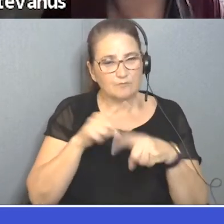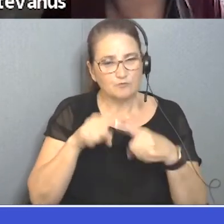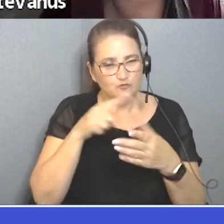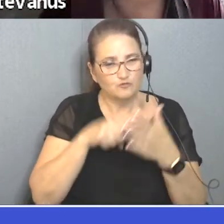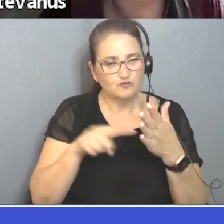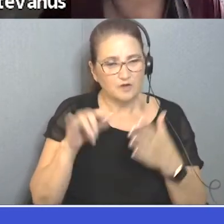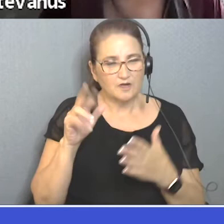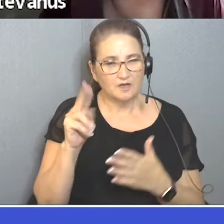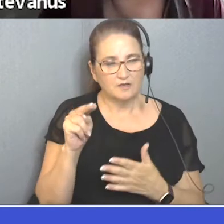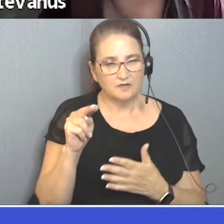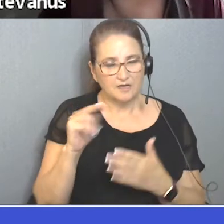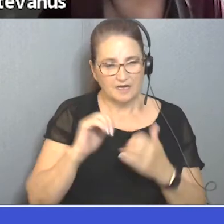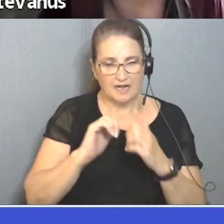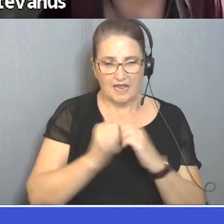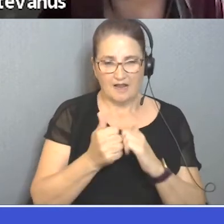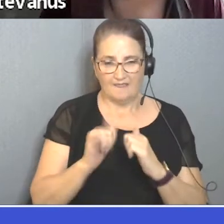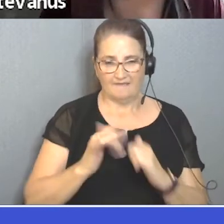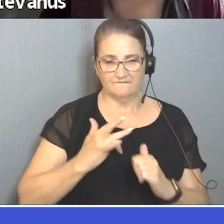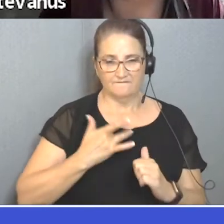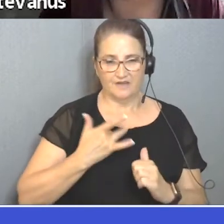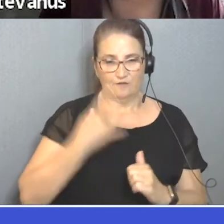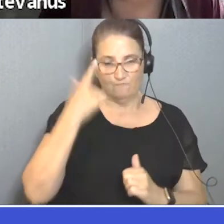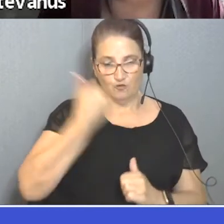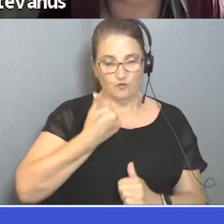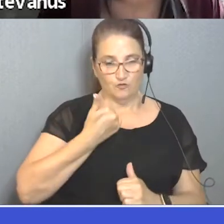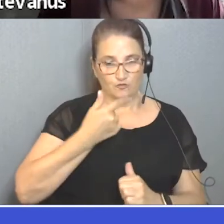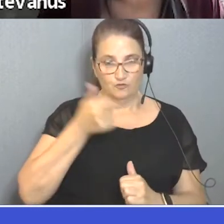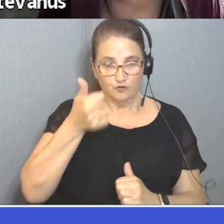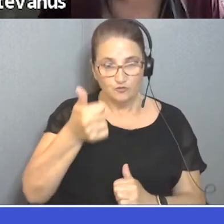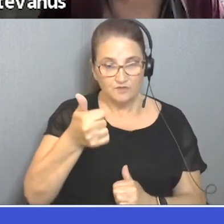Kass, but take a moment to check in, how did that feel, even for you